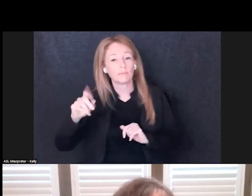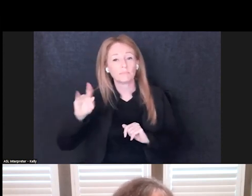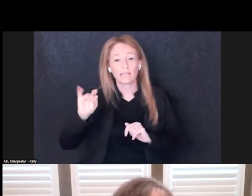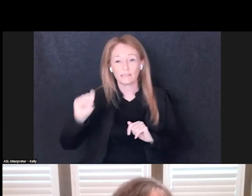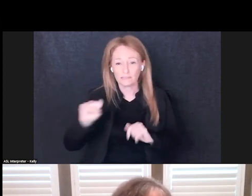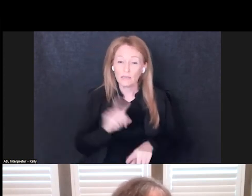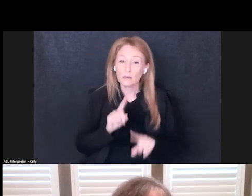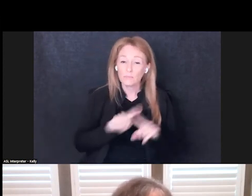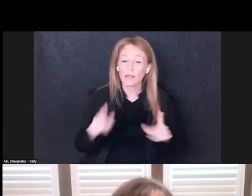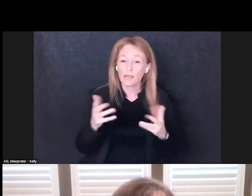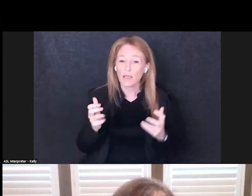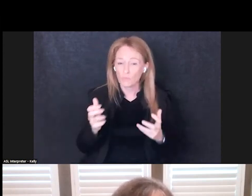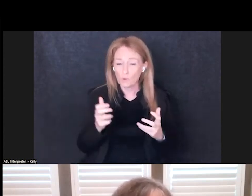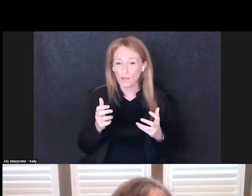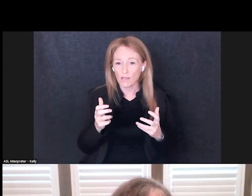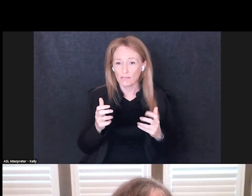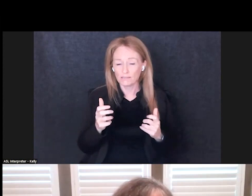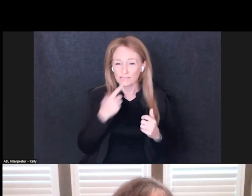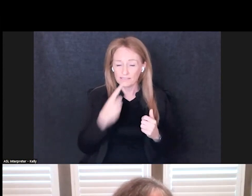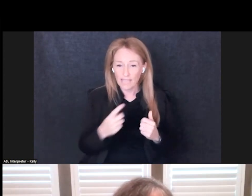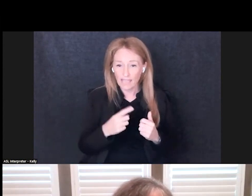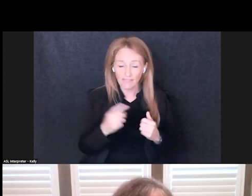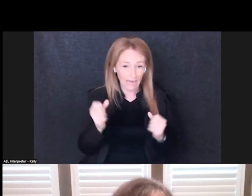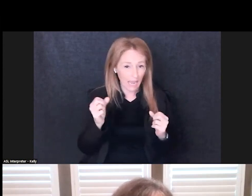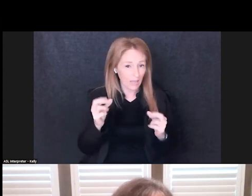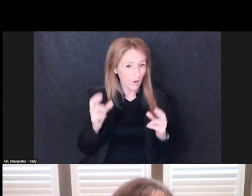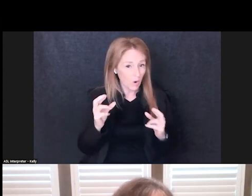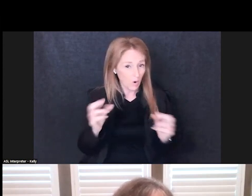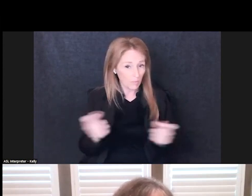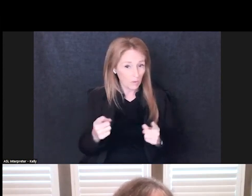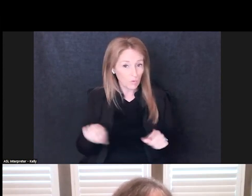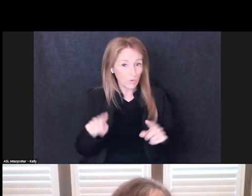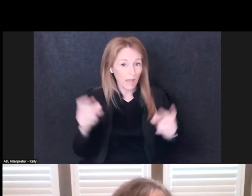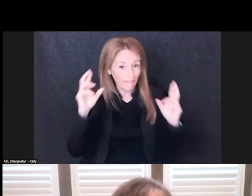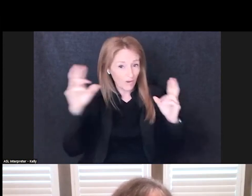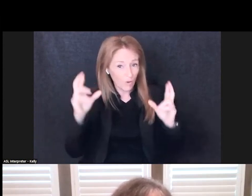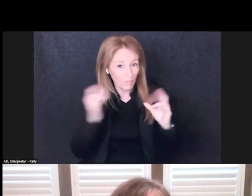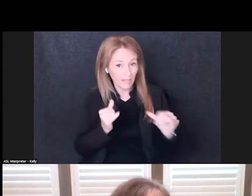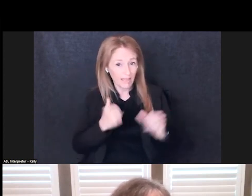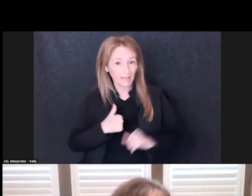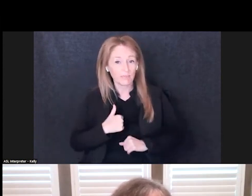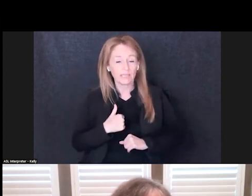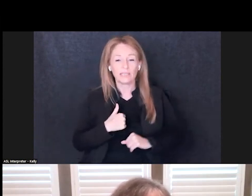MUCH HOPE AS I HAVE FROM THE POLLS AND THE SHARED INFORMATION AND